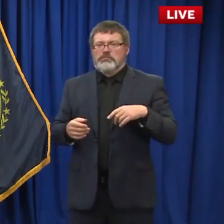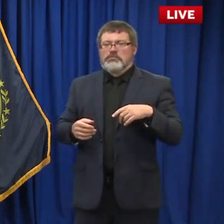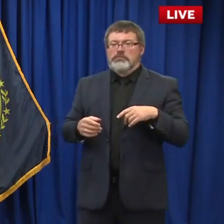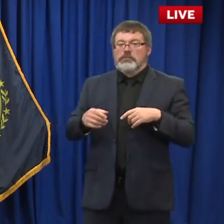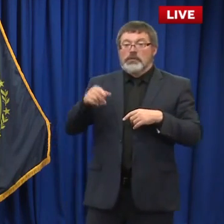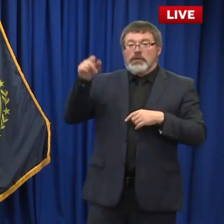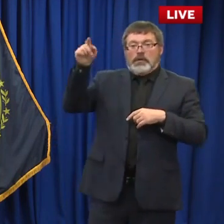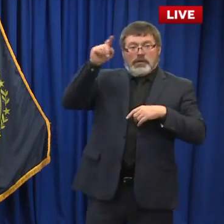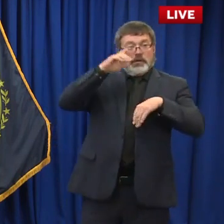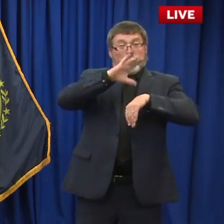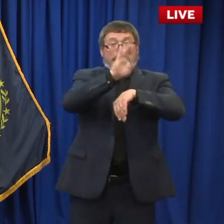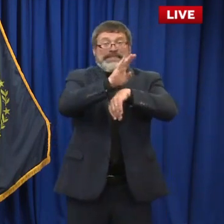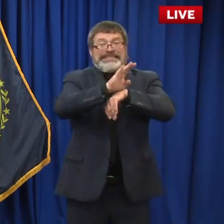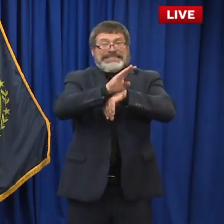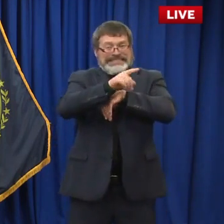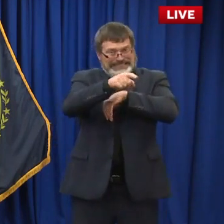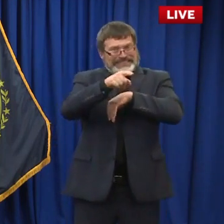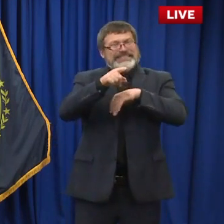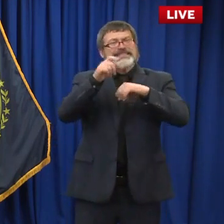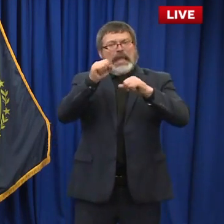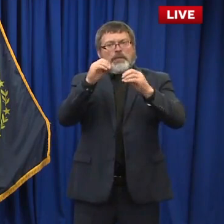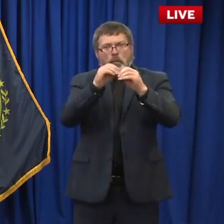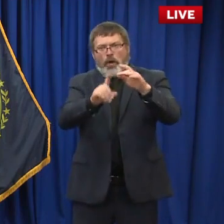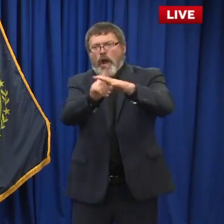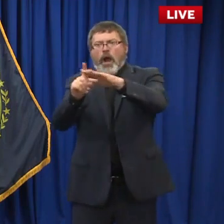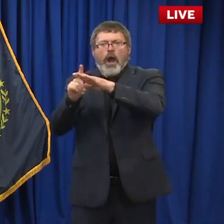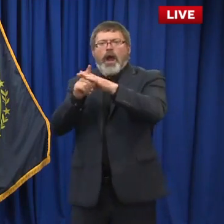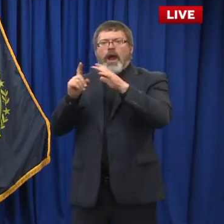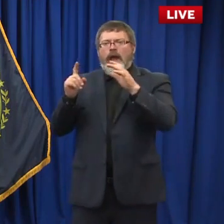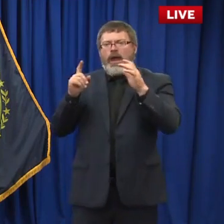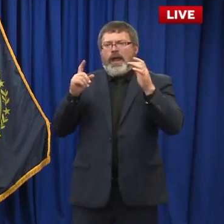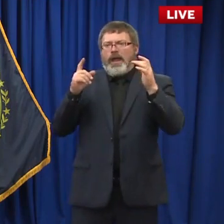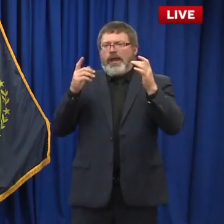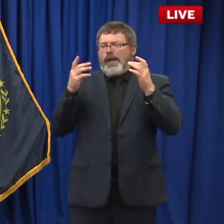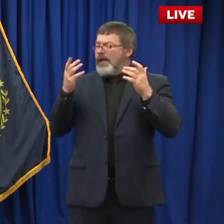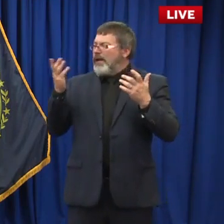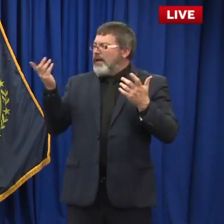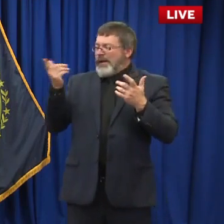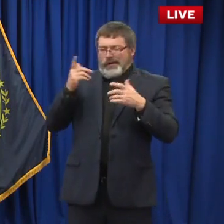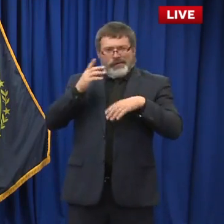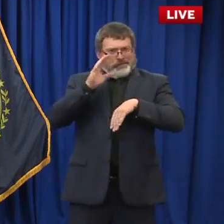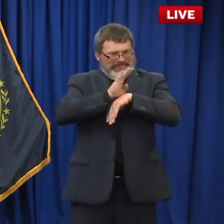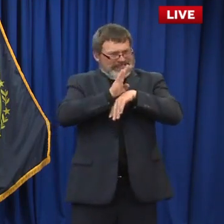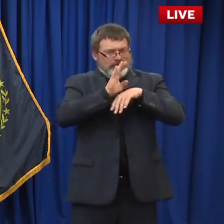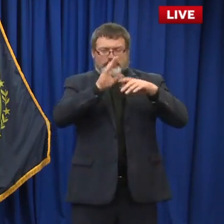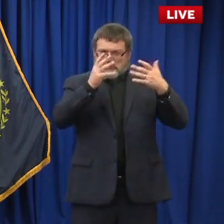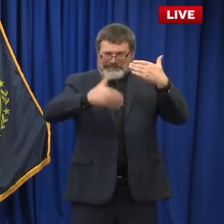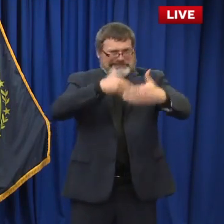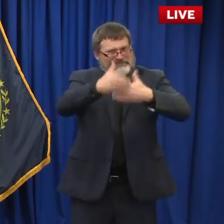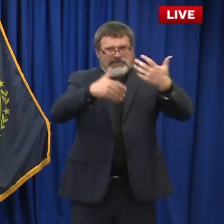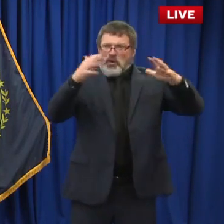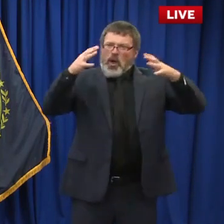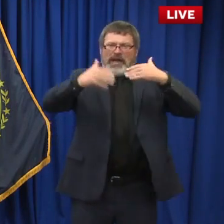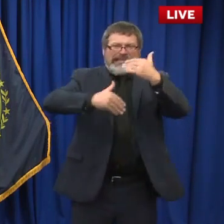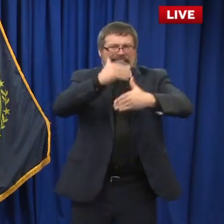DO YOU THINK THE MARKET CAN SOLVE THE PROBLEM EVENTUALLY? I THINK THE MARKET IS DOING EVERYTHING IT POSSIBLY CAN.